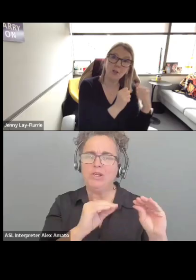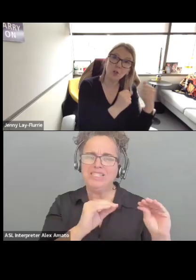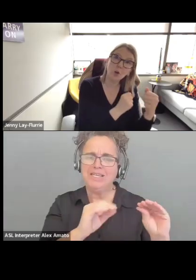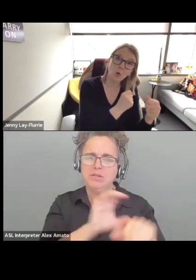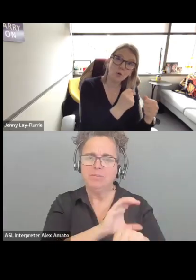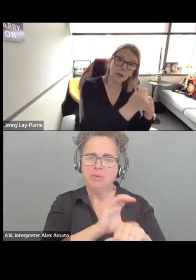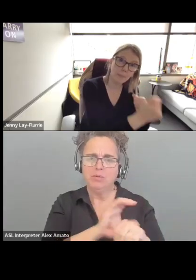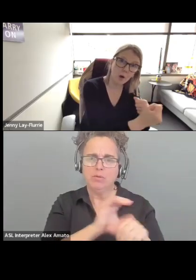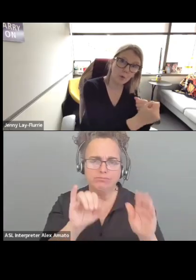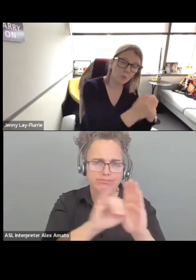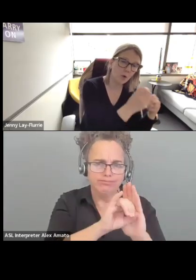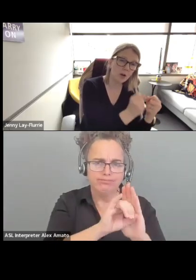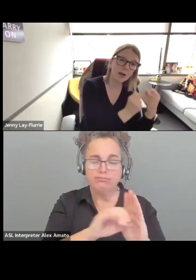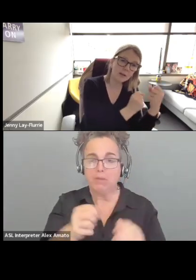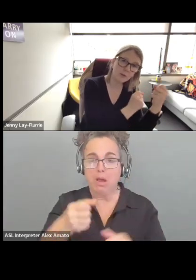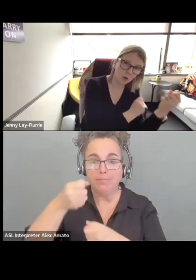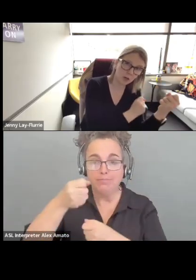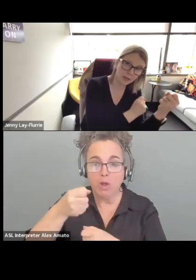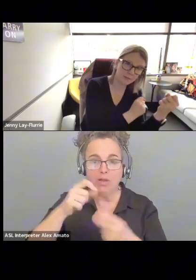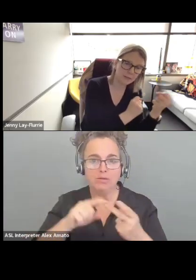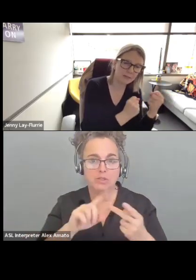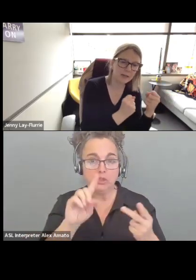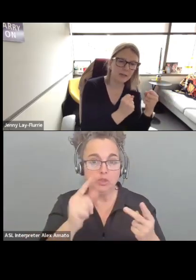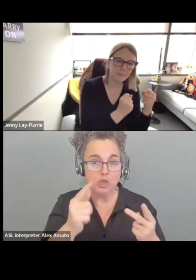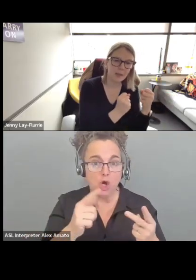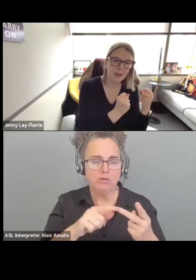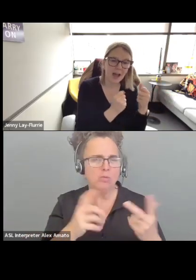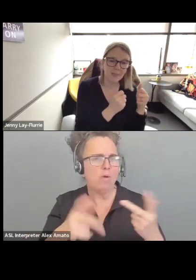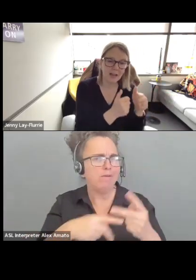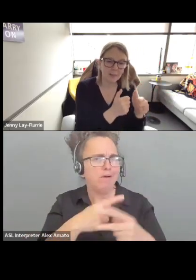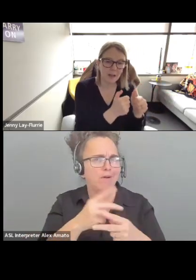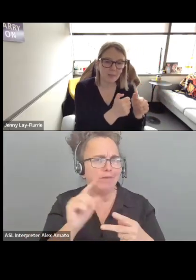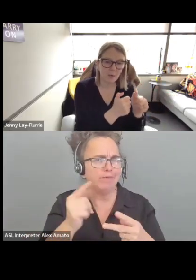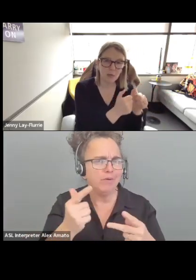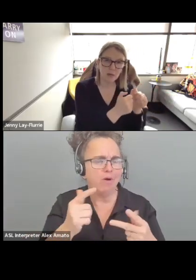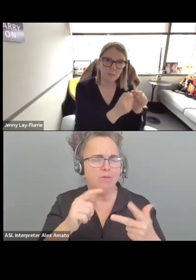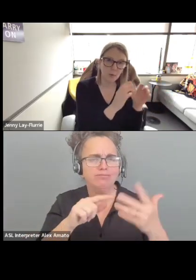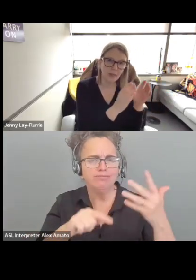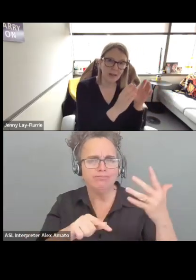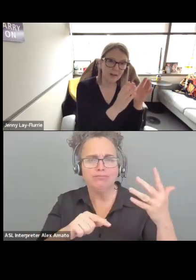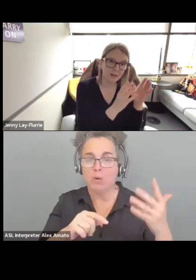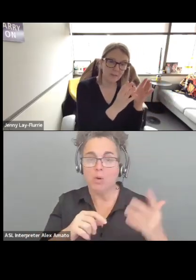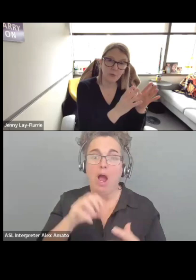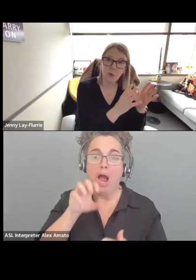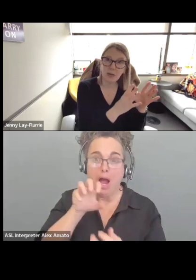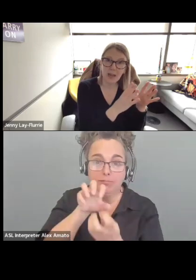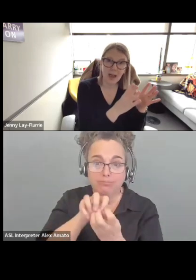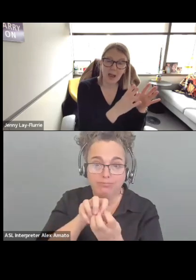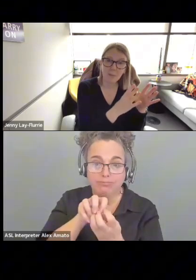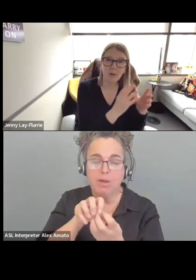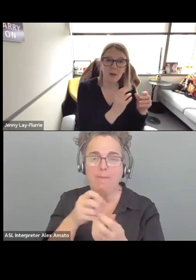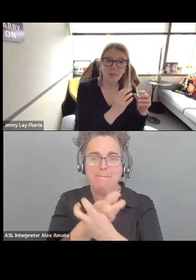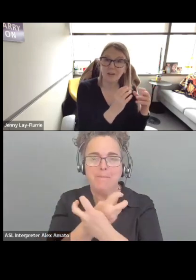Is that a dog holding a bone? What kind of a dog is it? And that meant that we could put that in a free app